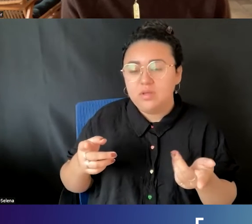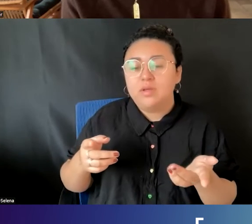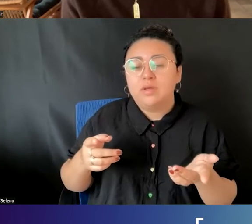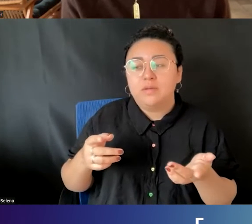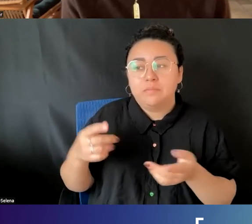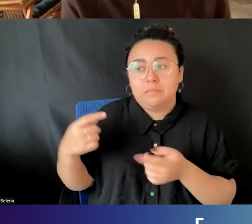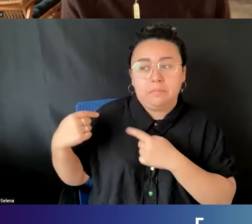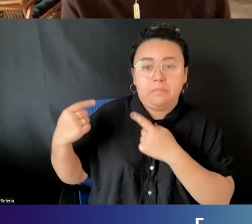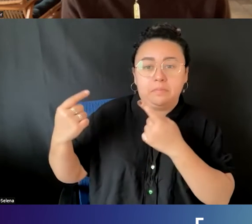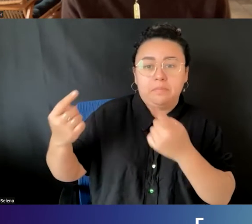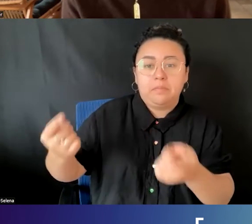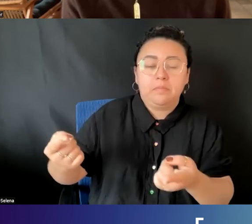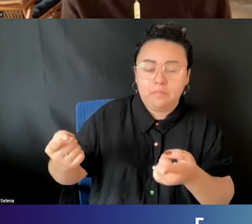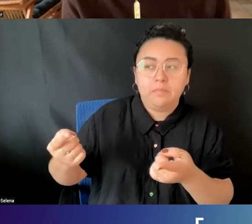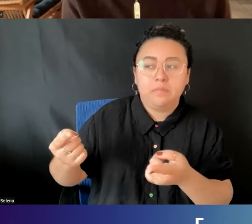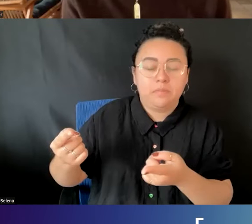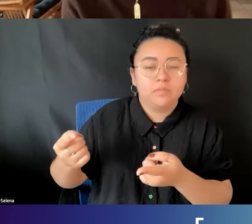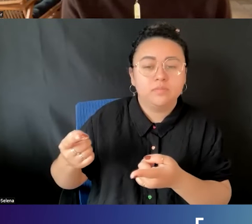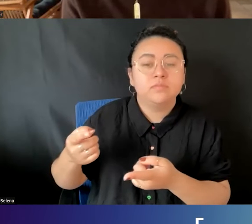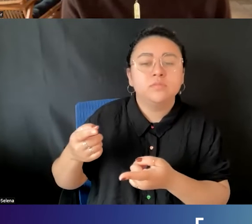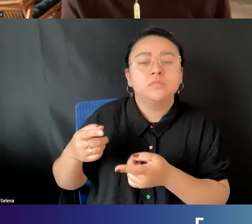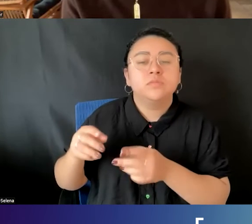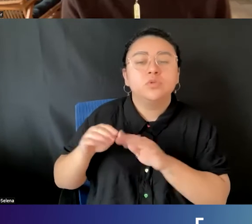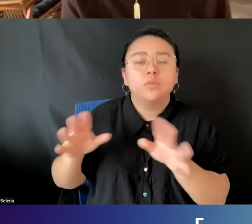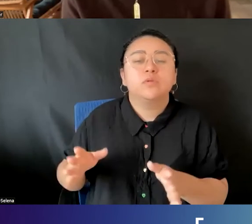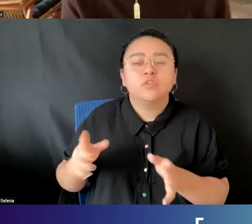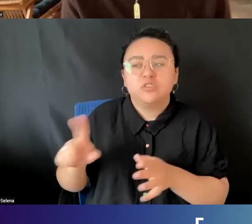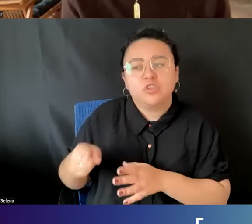now become financiers and now everything's vertically integrated. So you're